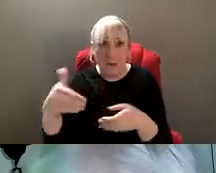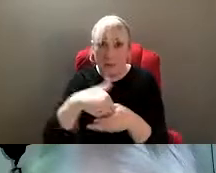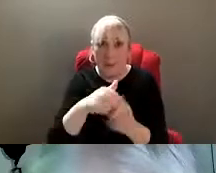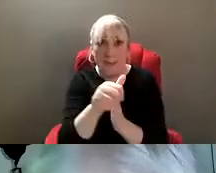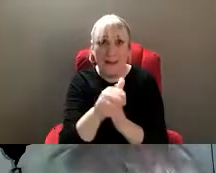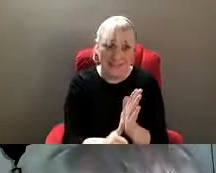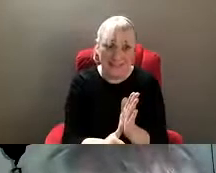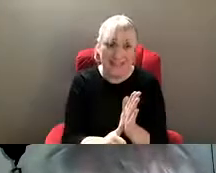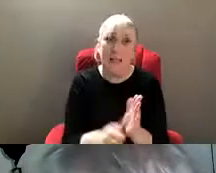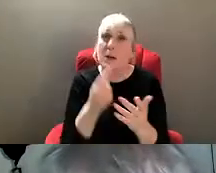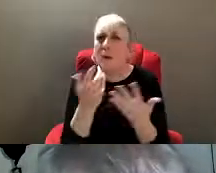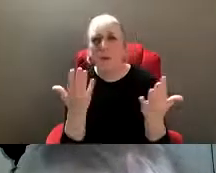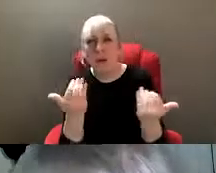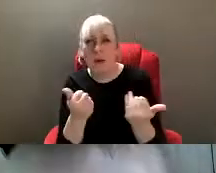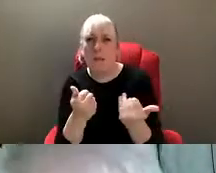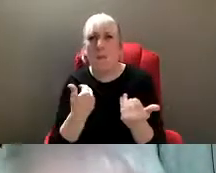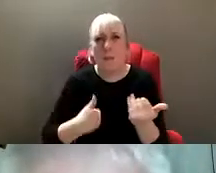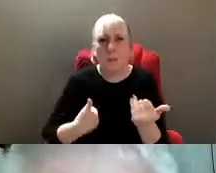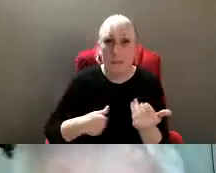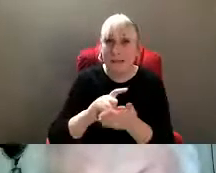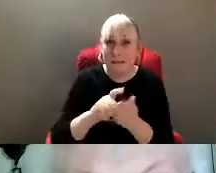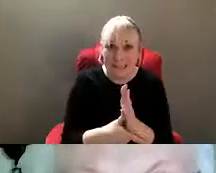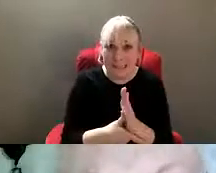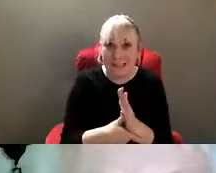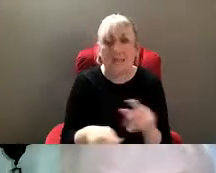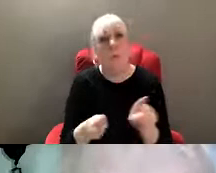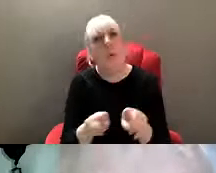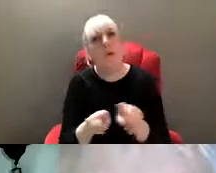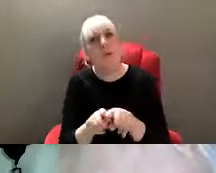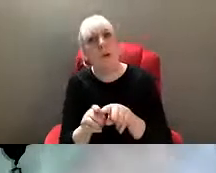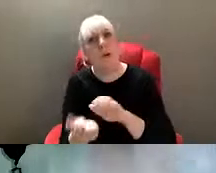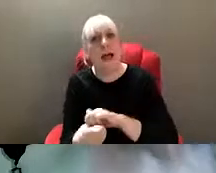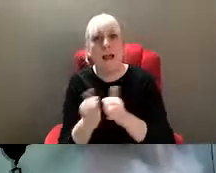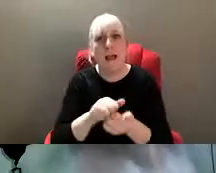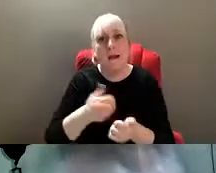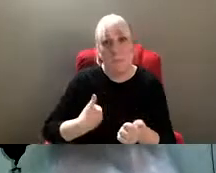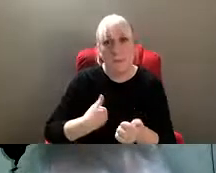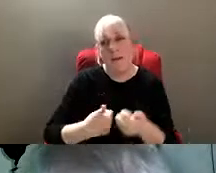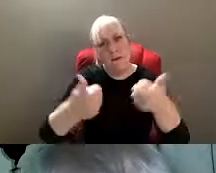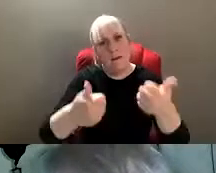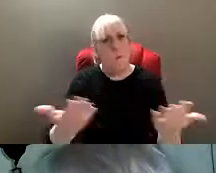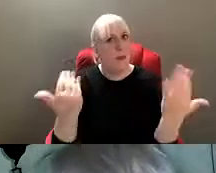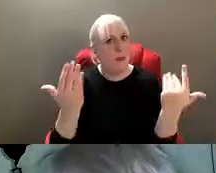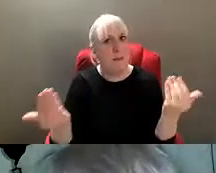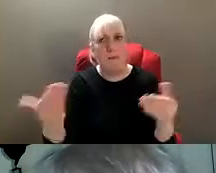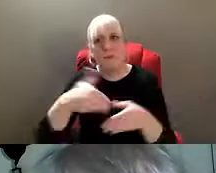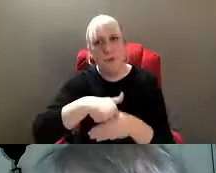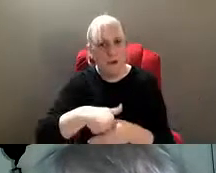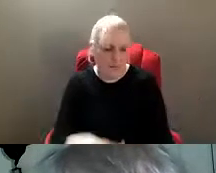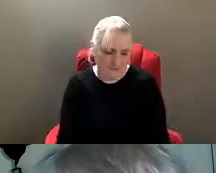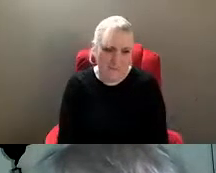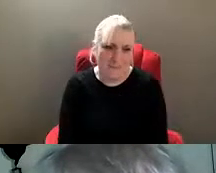women with disabilities as well as allied women to join us um so there are several more comments